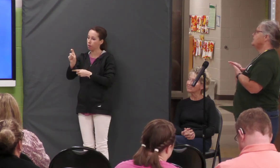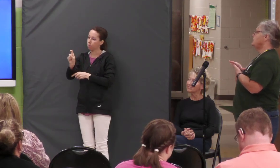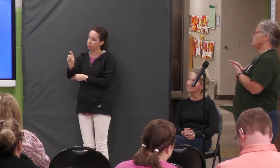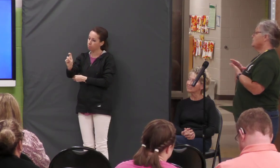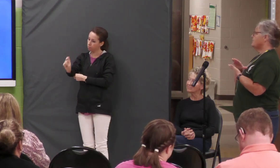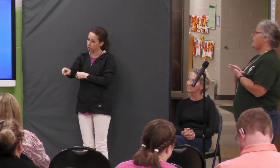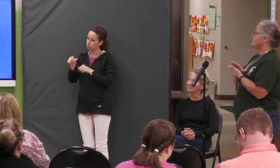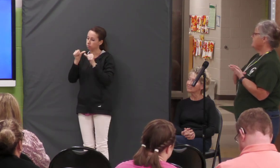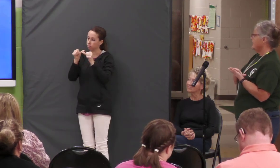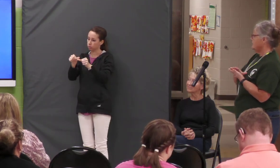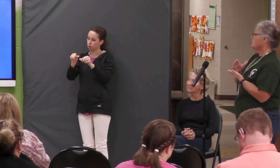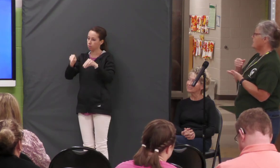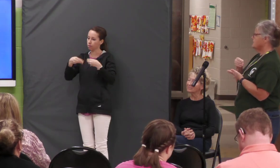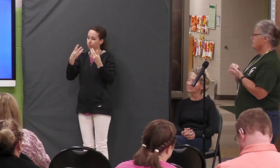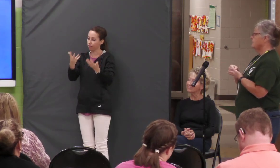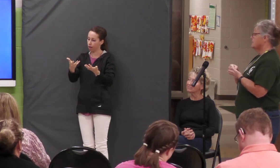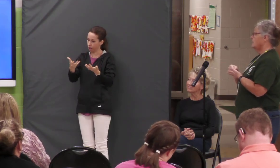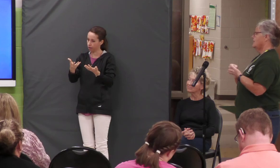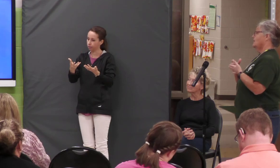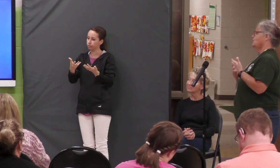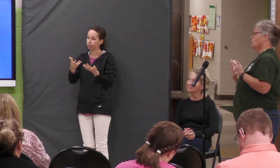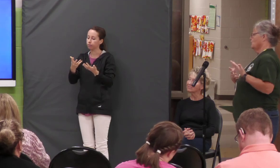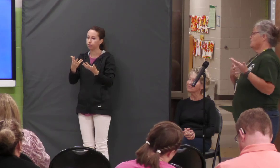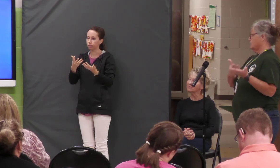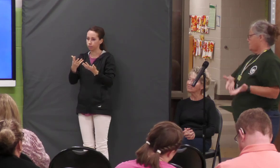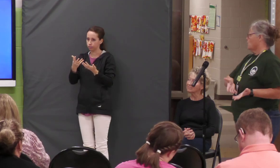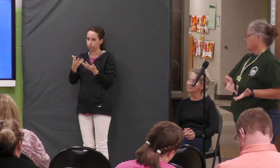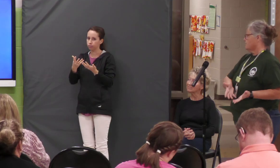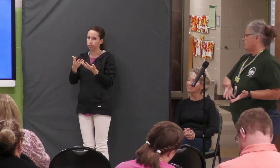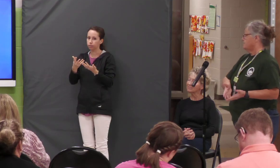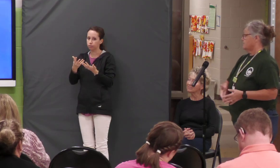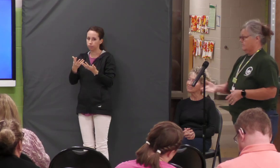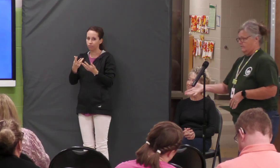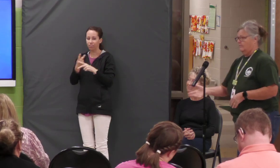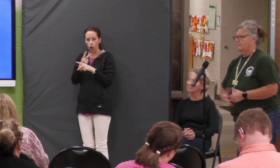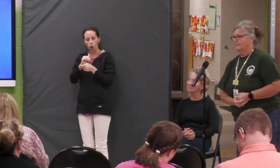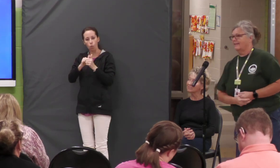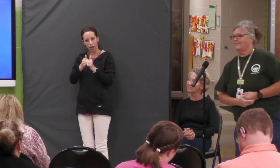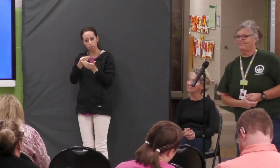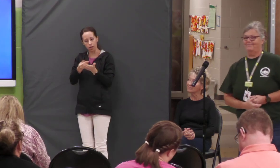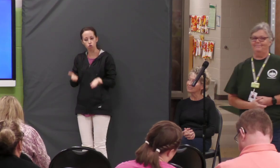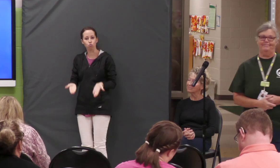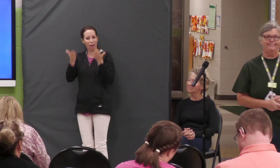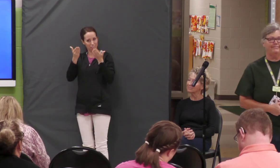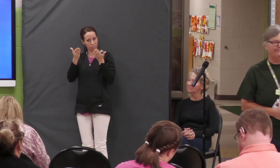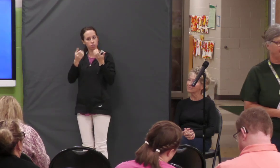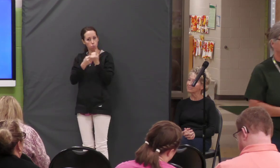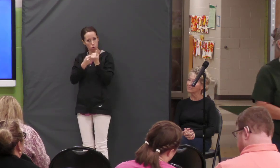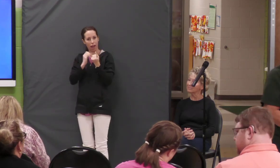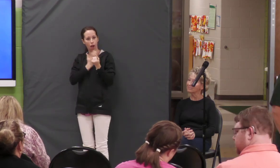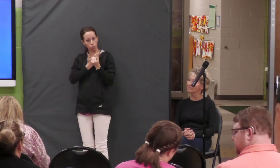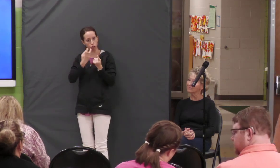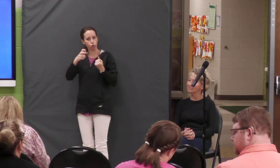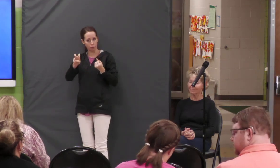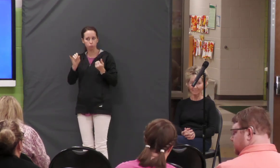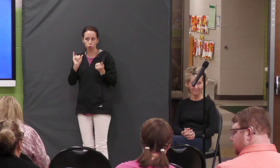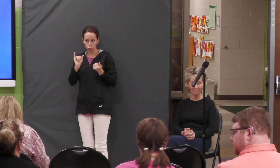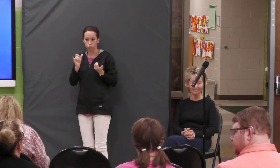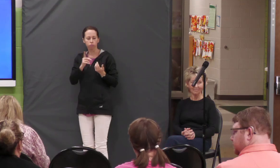continue